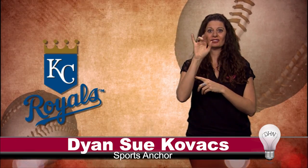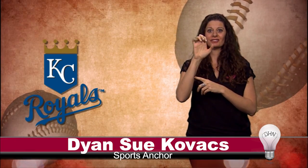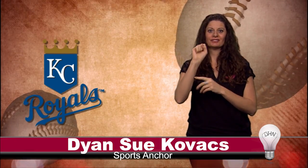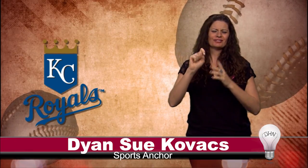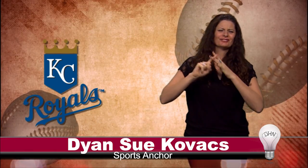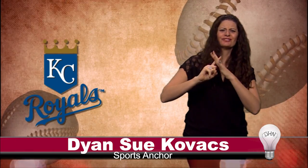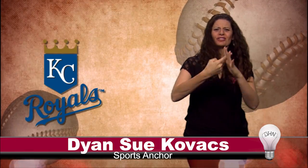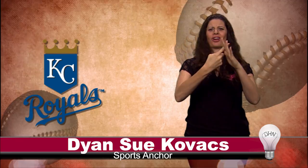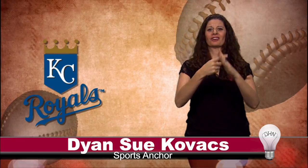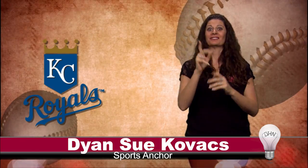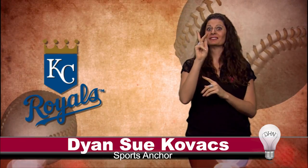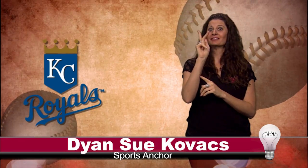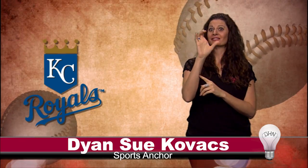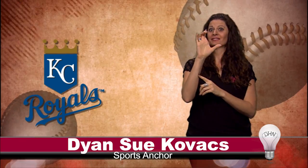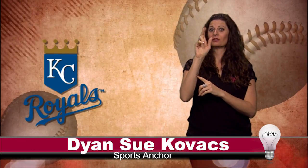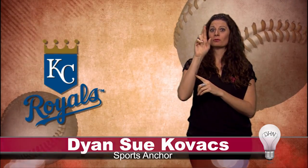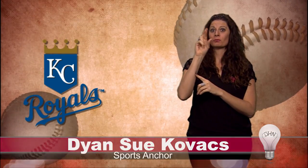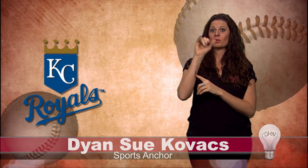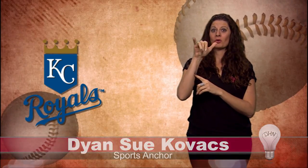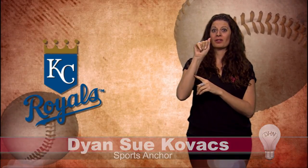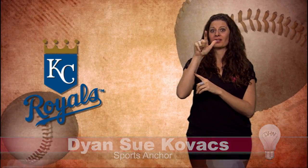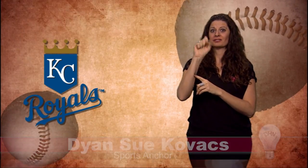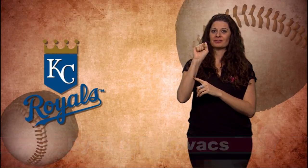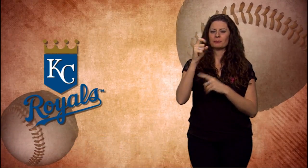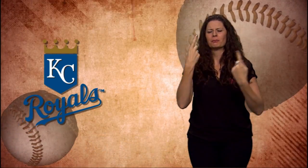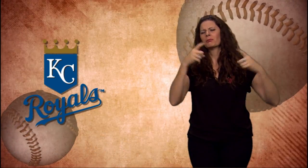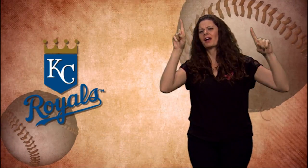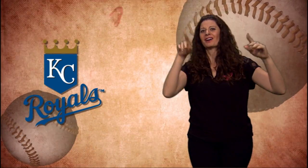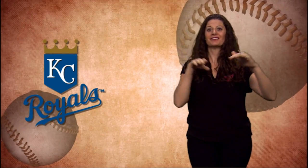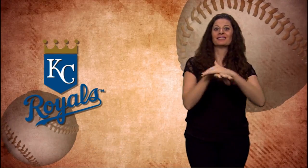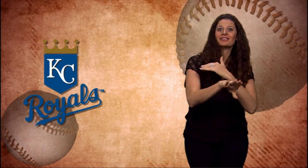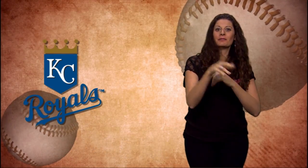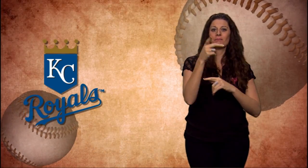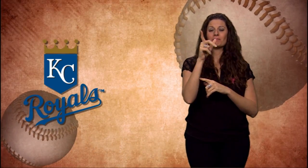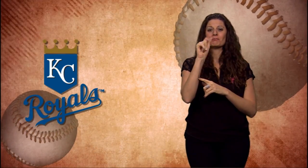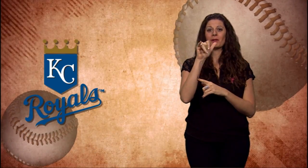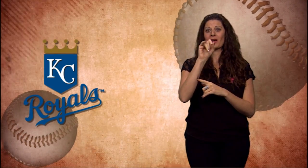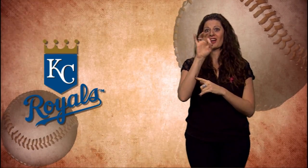Just a few more days till the world series begins. The Kansas City Royals have been on